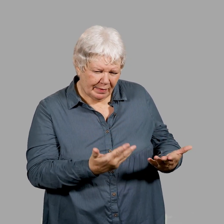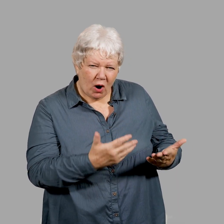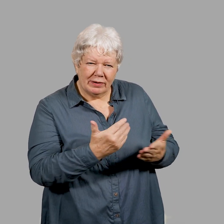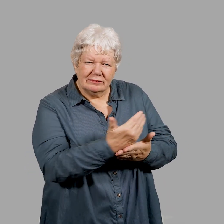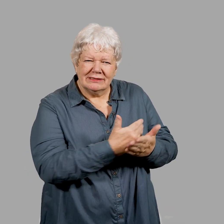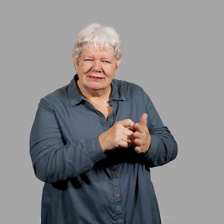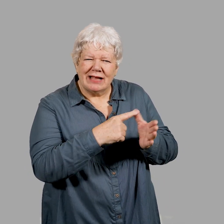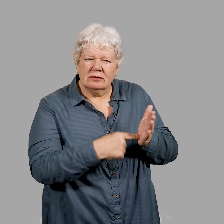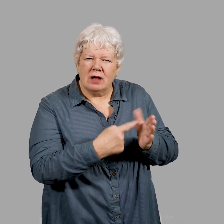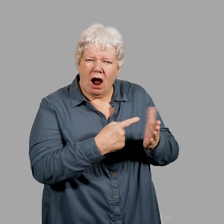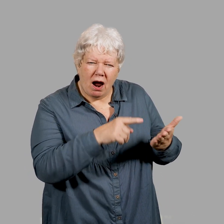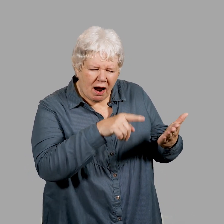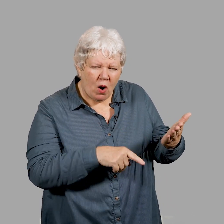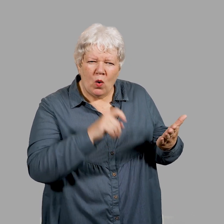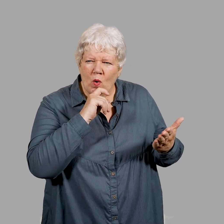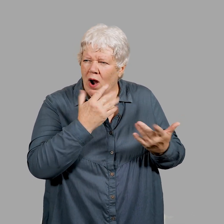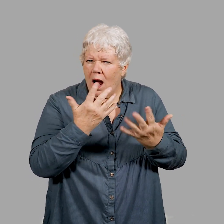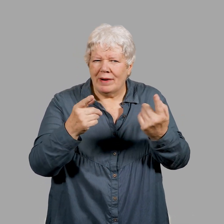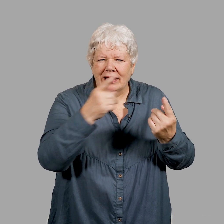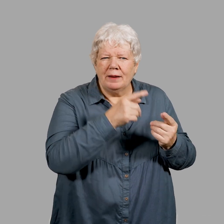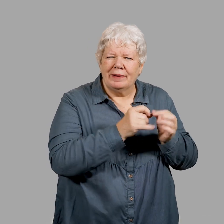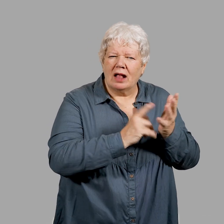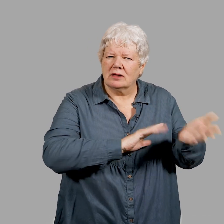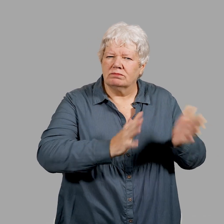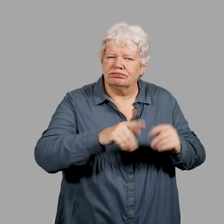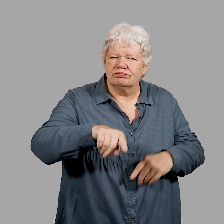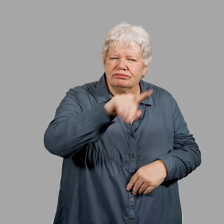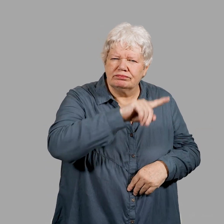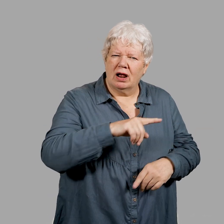examine existing data to determine current numbers of BSL users,